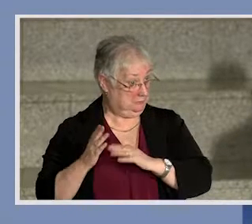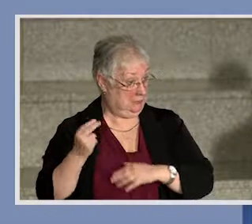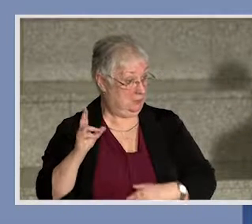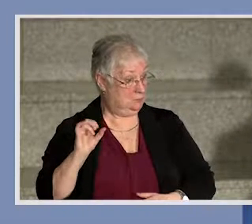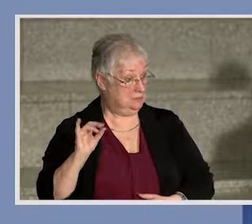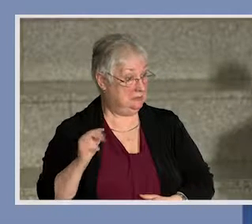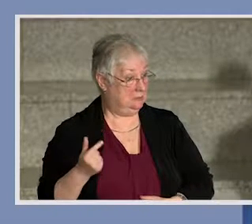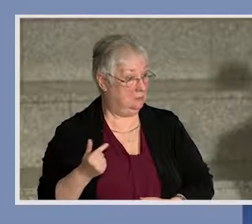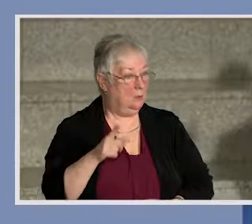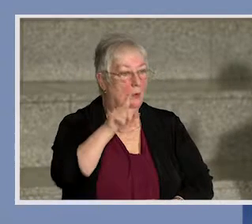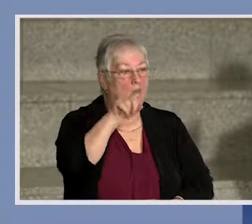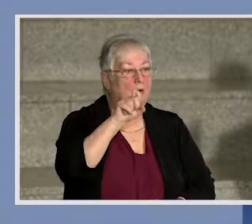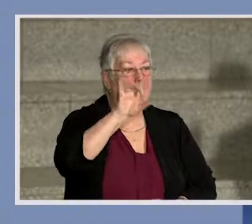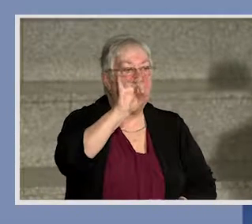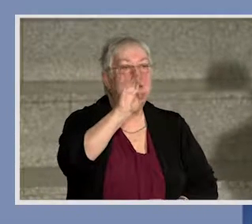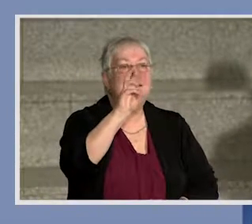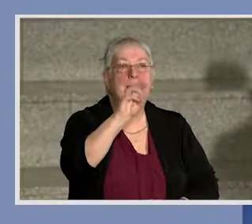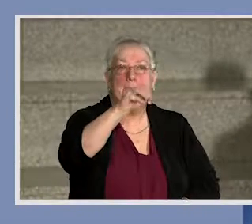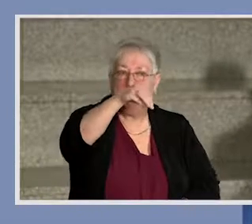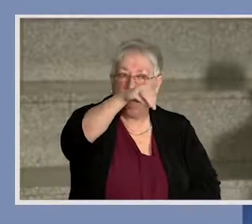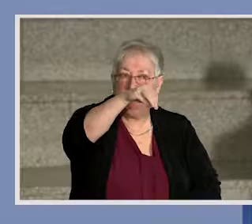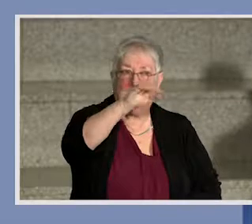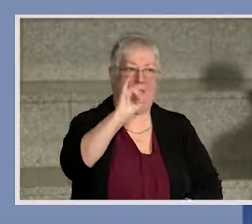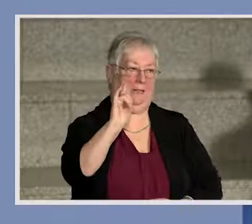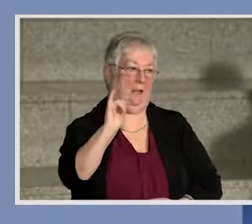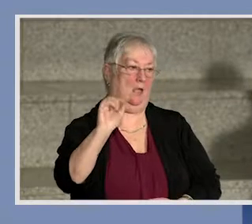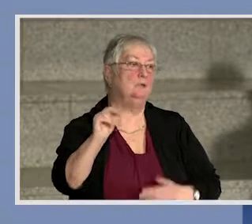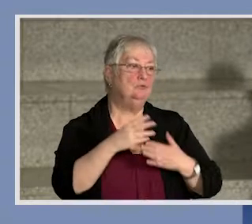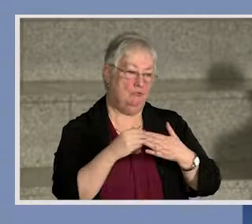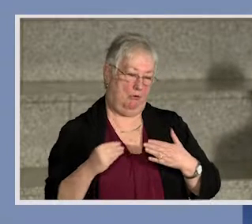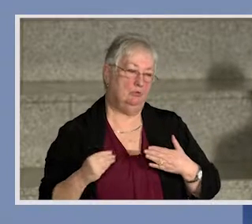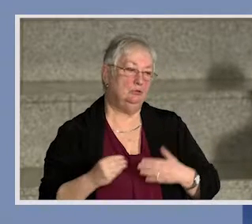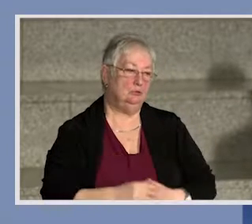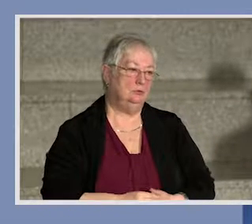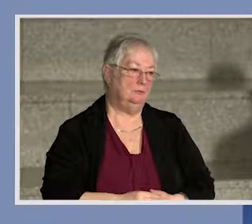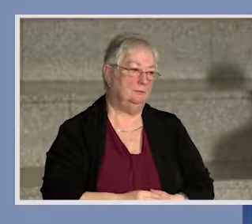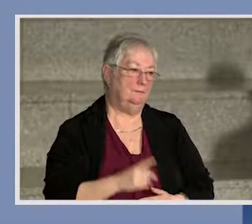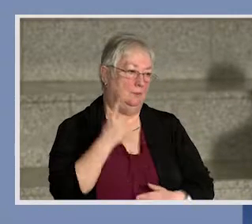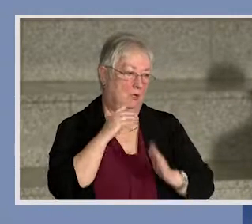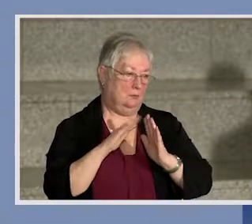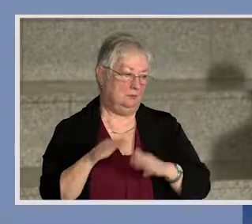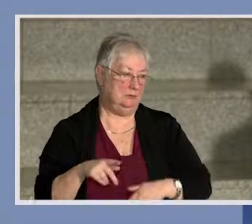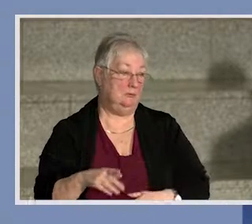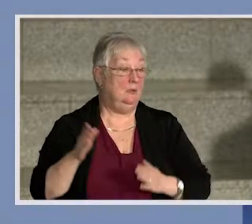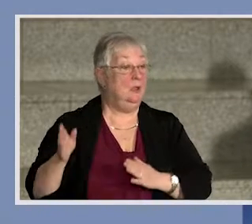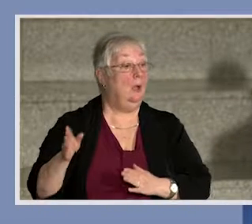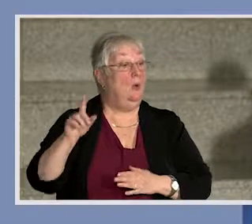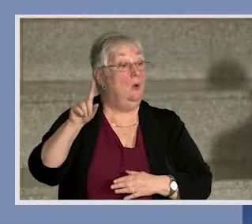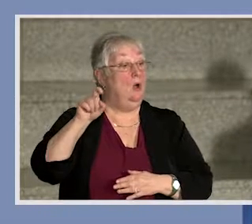THE BIG ONE IN THIS PORTION IS $100 MILLION TO THE HOUSING PRODUCTION TRUST FUND AND IT